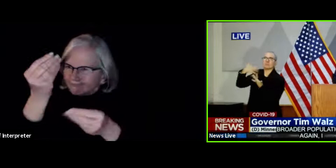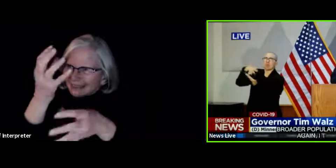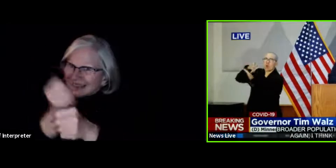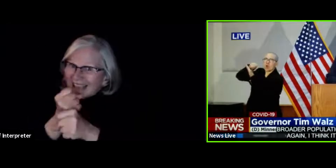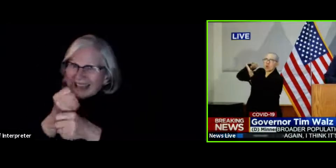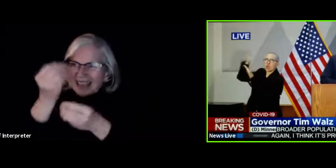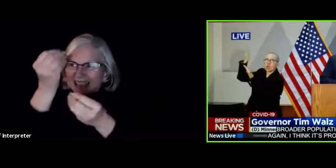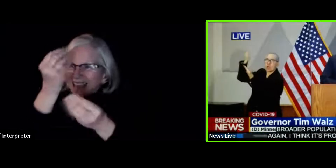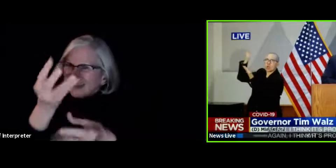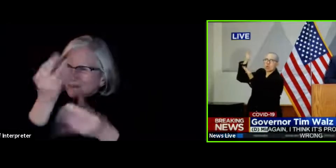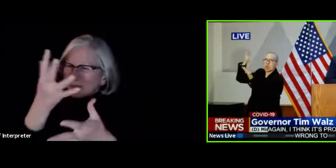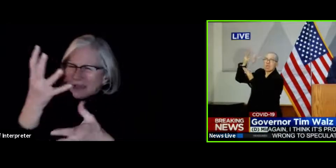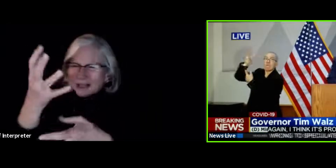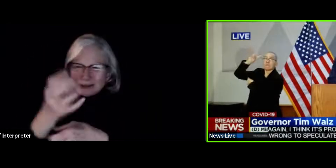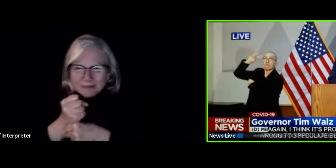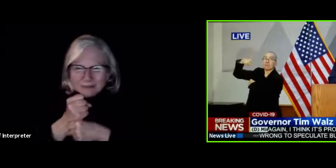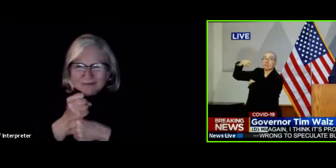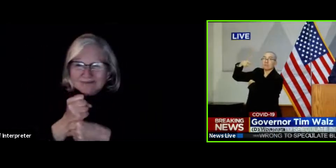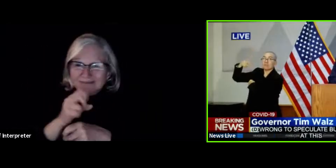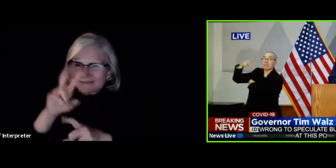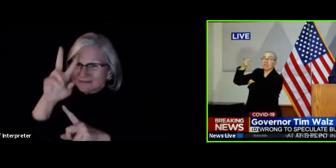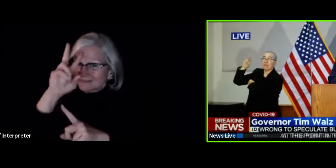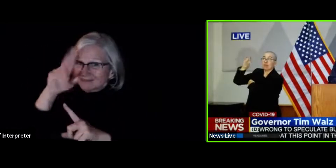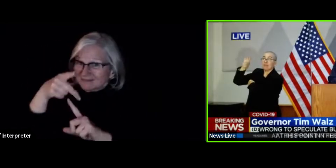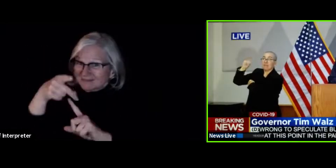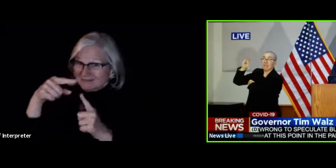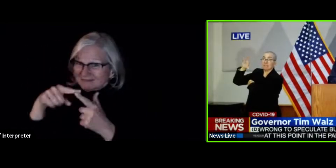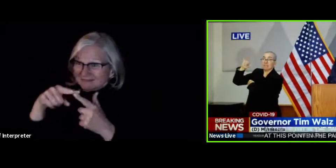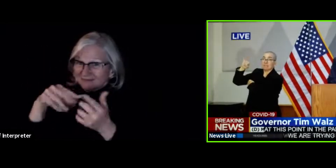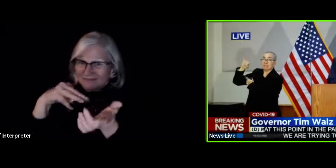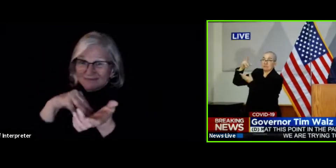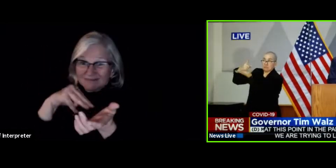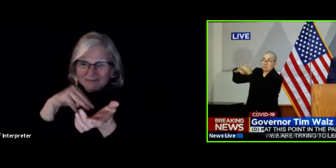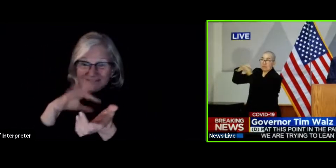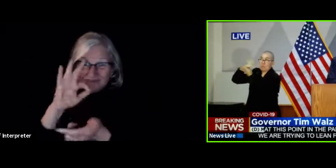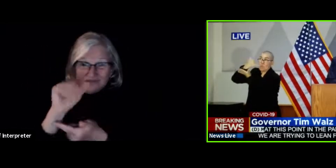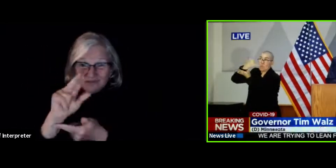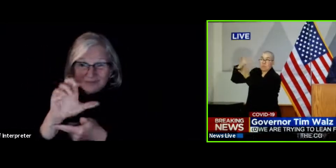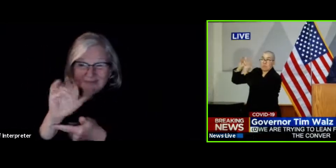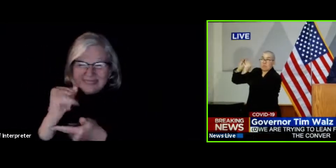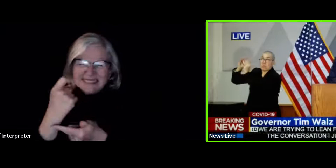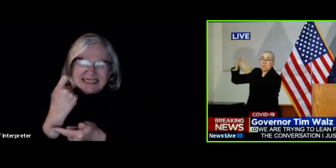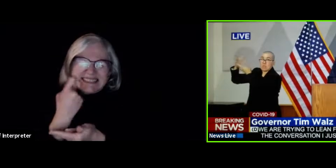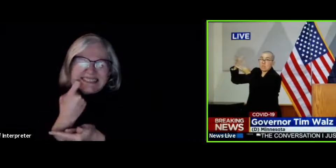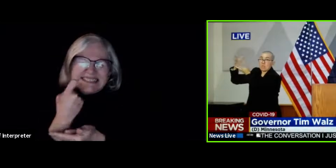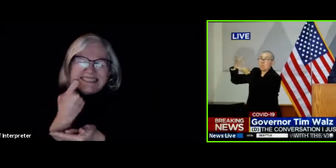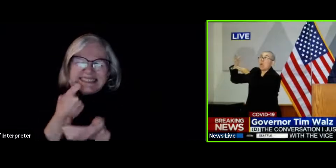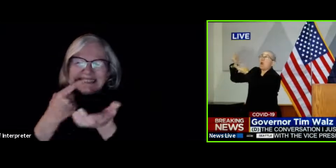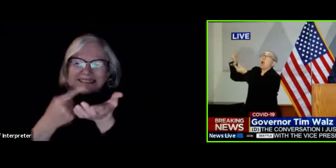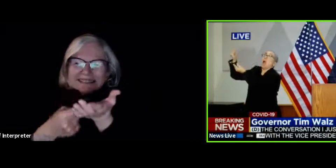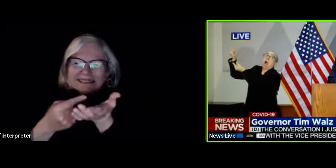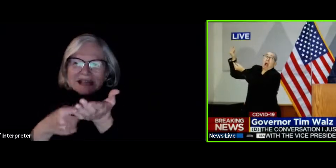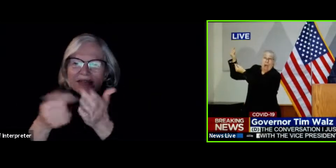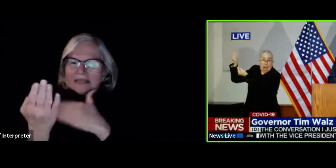PRESIDENT AND Dr. FAUCI AND WHAT I'M SEEING ON THE DELIVERY AND WHERE WE'RE AT IN THIS, I THINK THE POTENTIAL IS ONCE THEY'RE